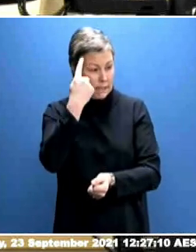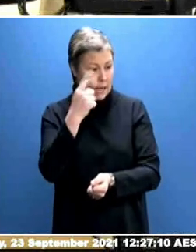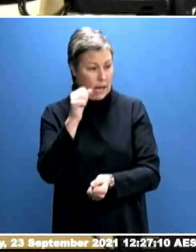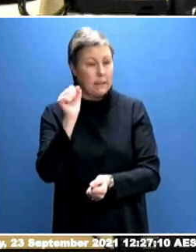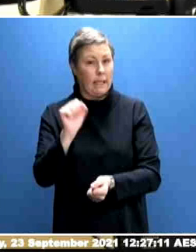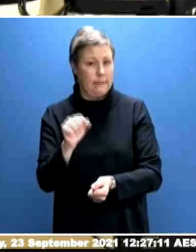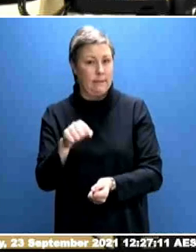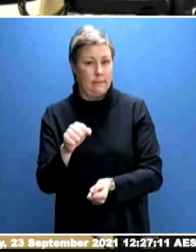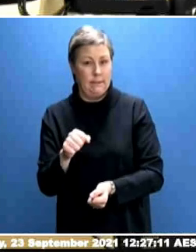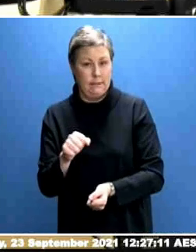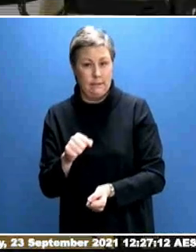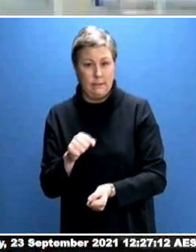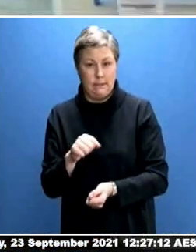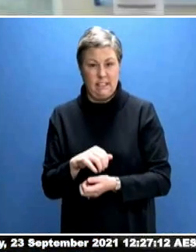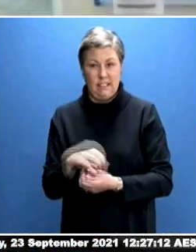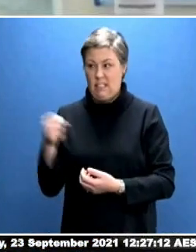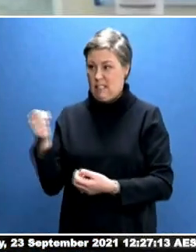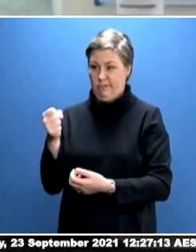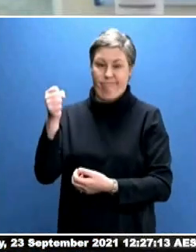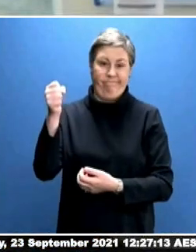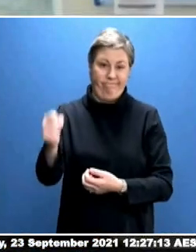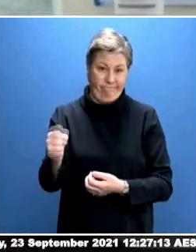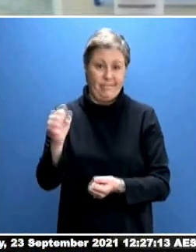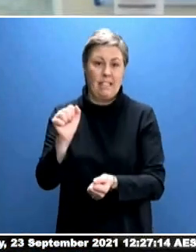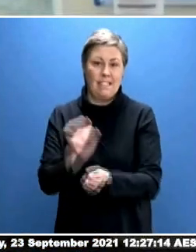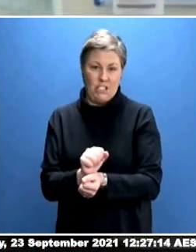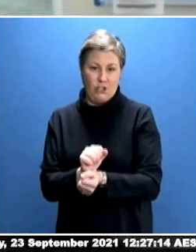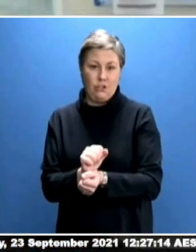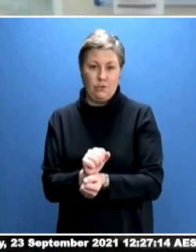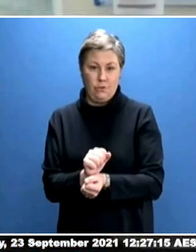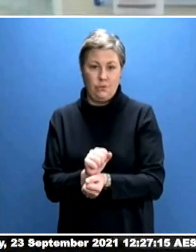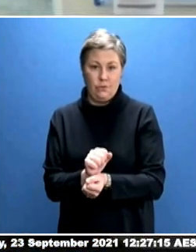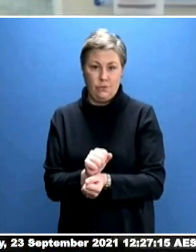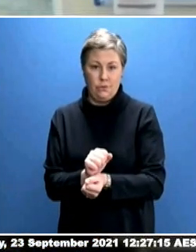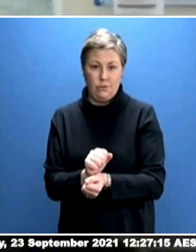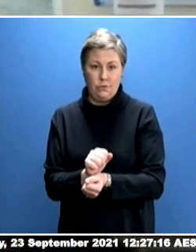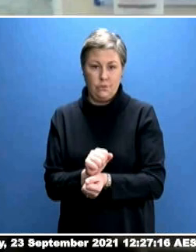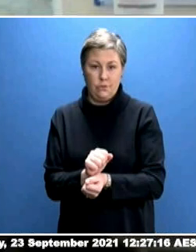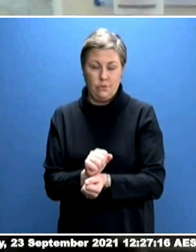between this young person then ending up in detention, yes.